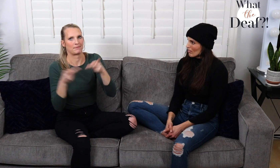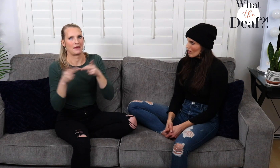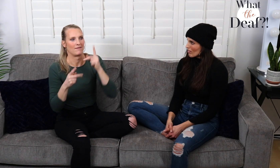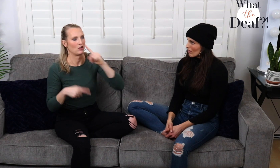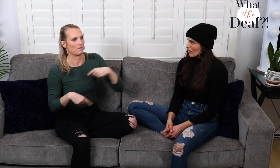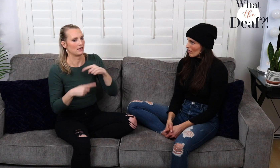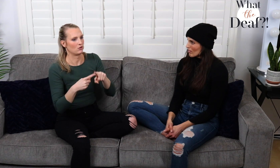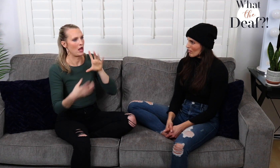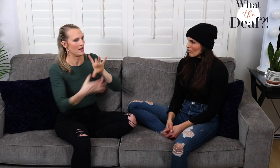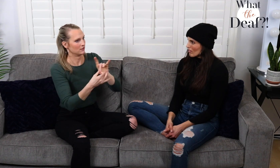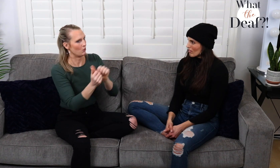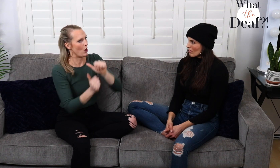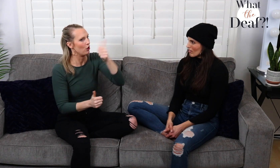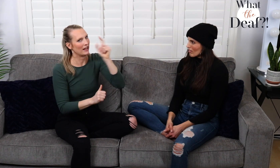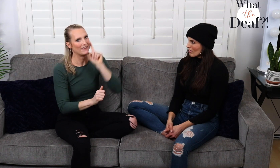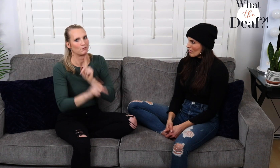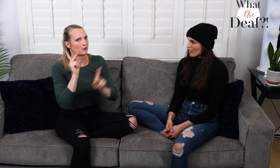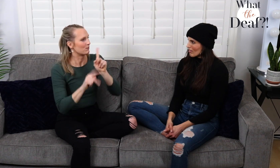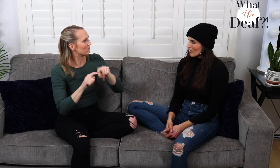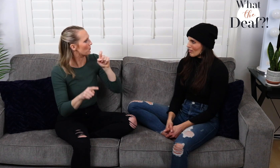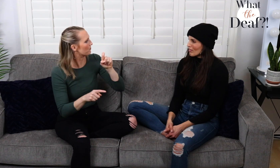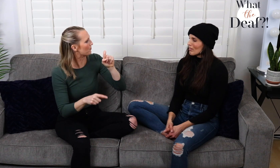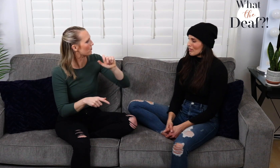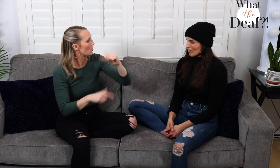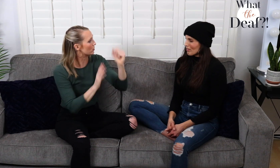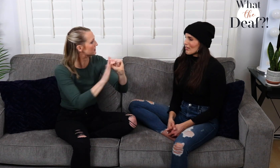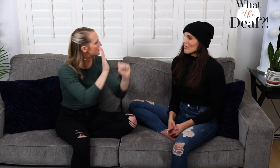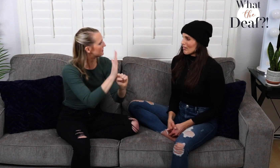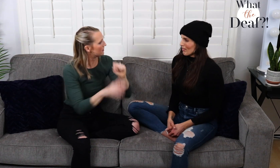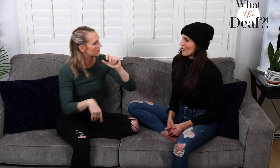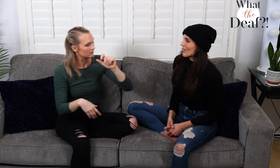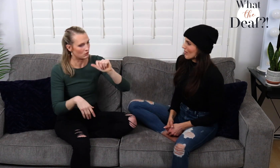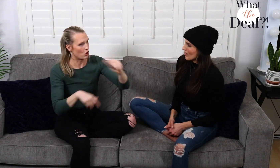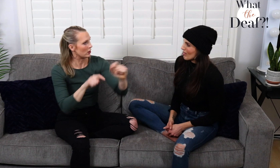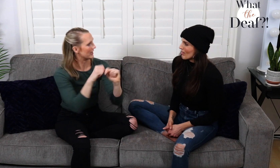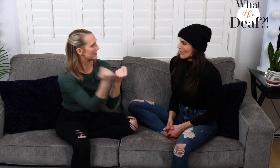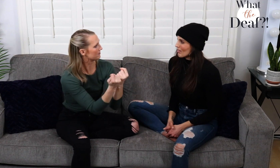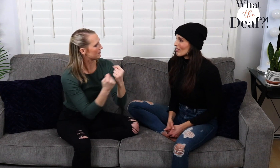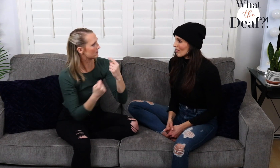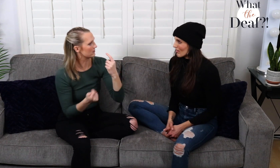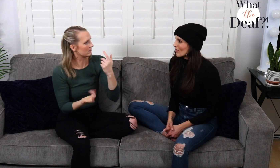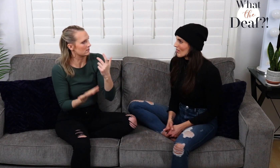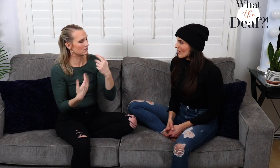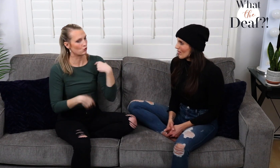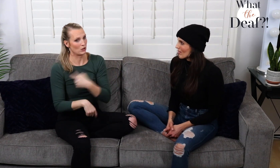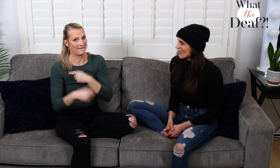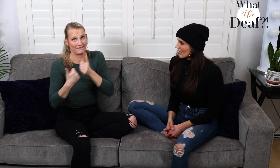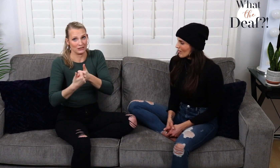a place for me to connect with other Deaf people from other states and other teams. We played